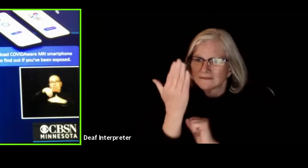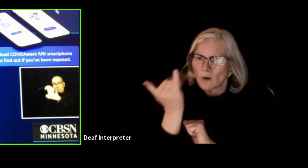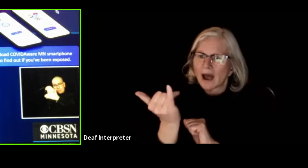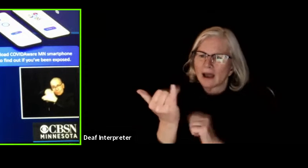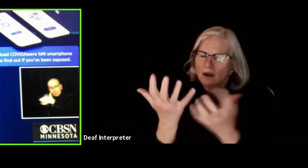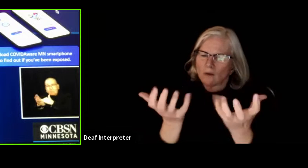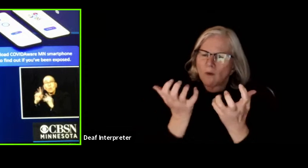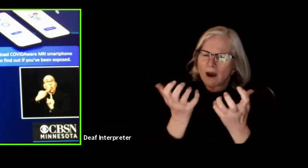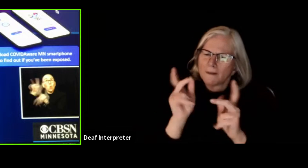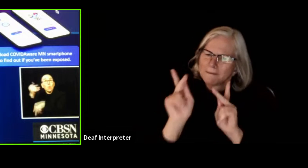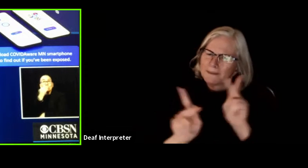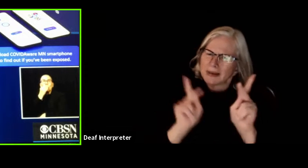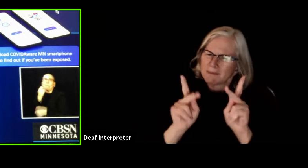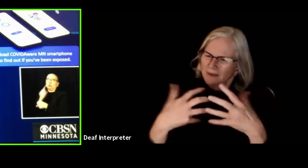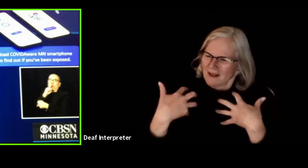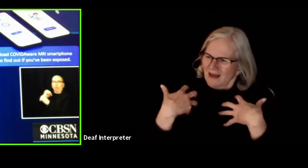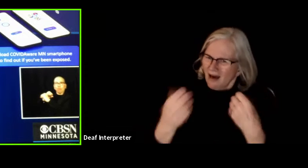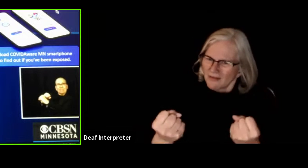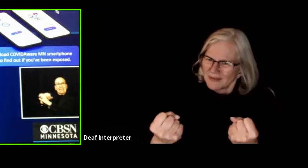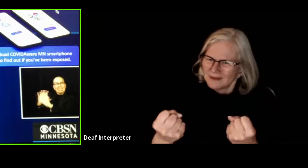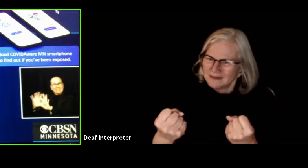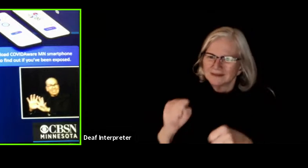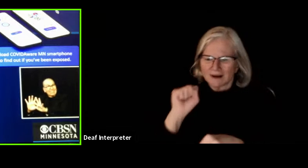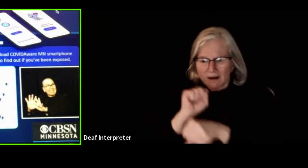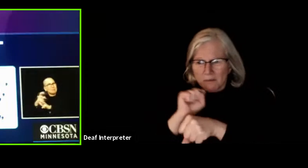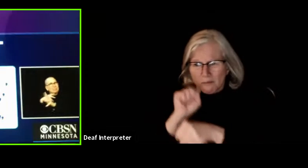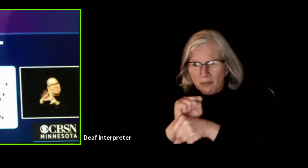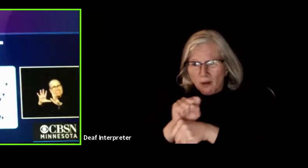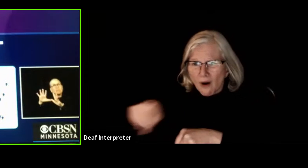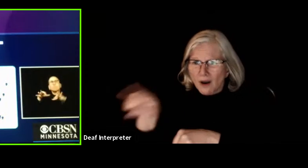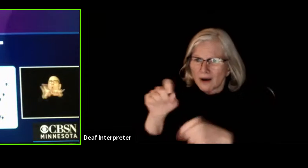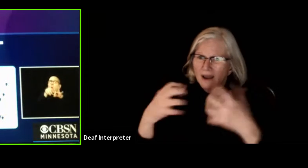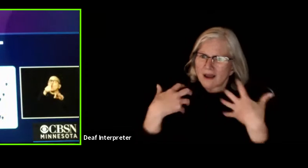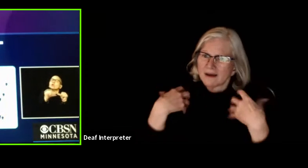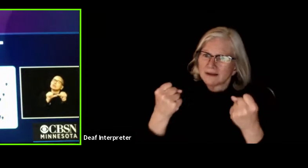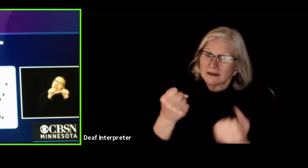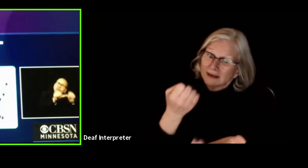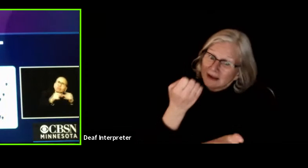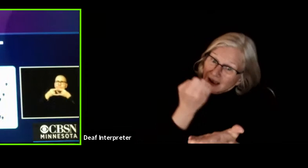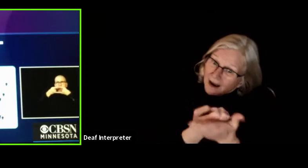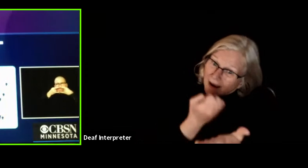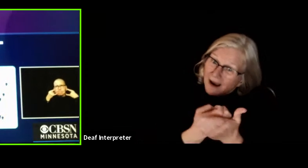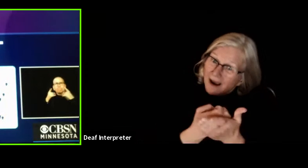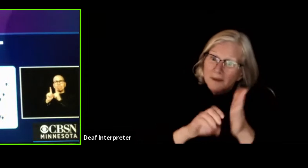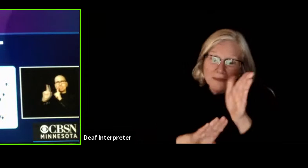TO ASK YOU, KEEP WEARING THE MASK, KEEP THE PHYSICAL DISTANCING, STAY HOME IF YOU'RE SICK. TESTING. THIS WEEK CAME OUT,